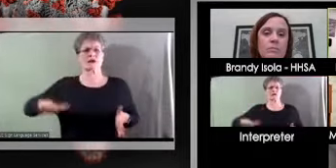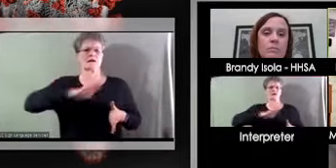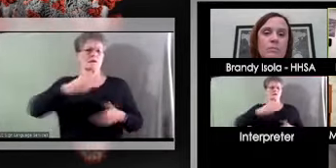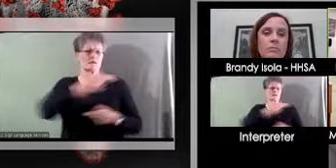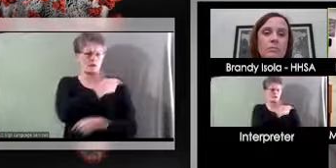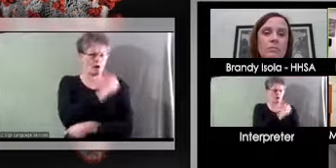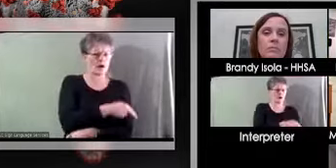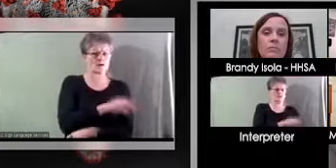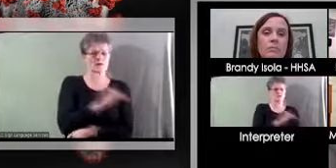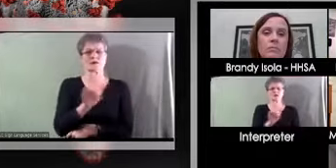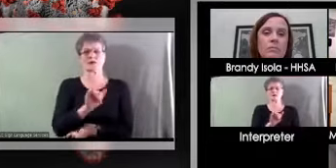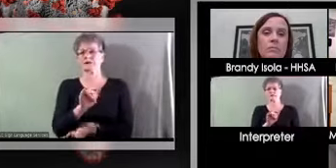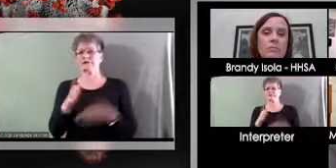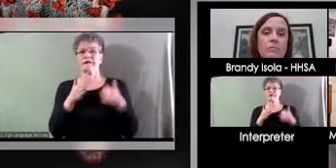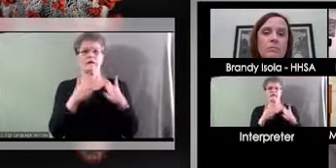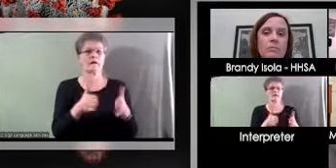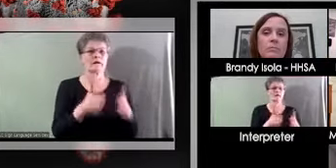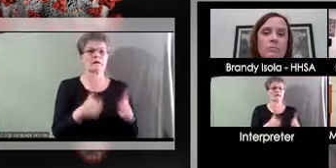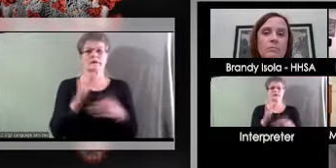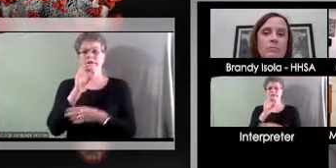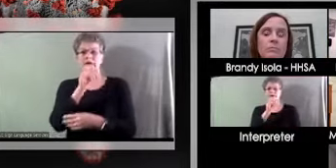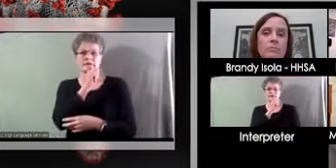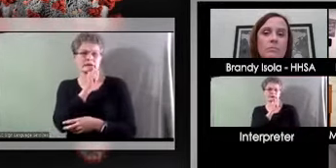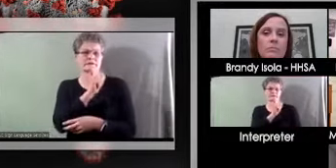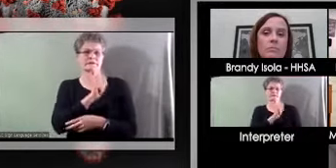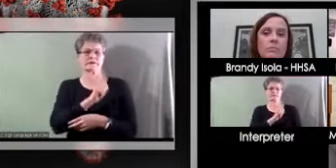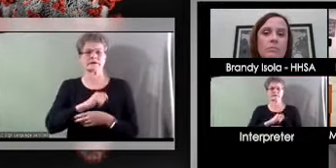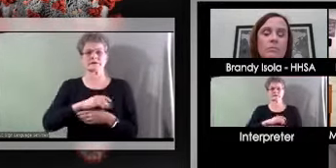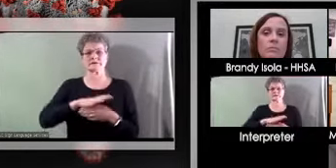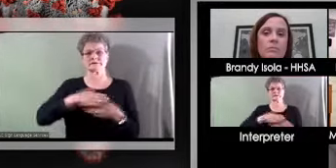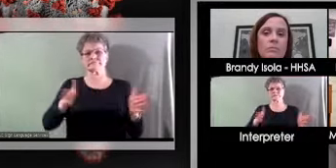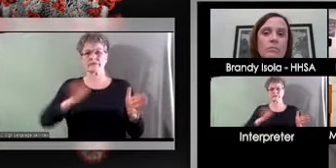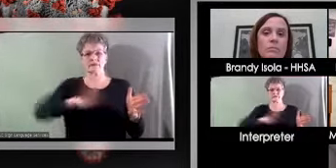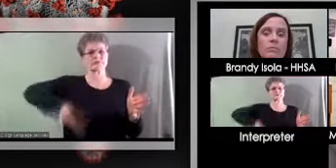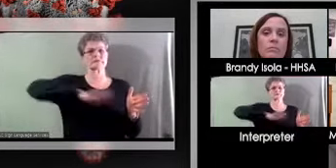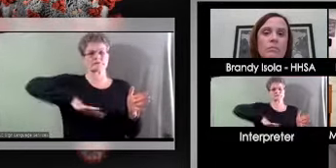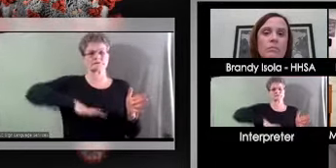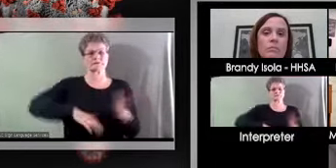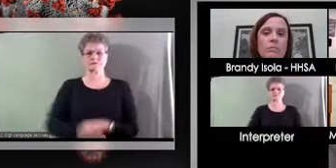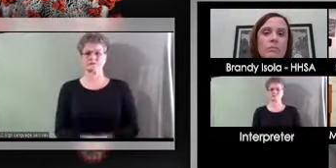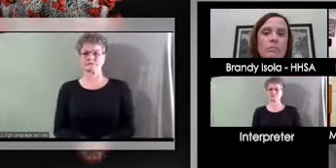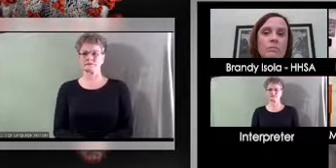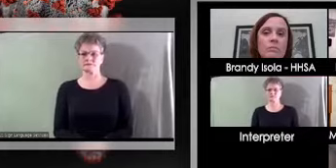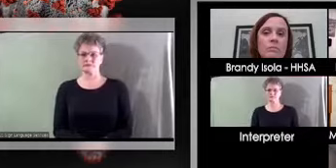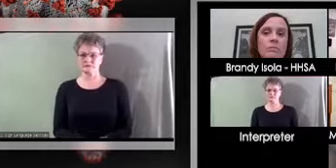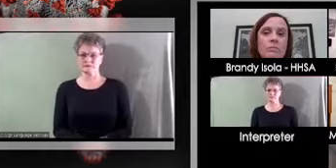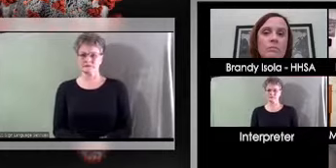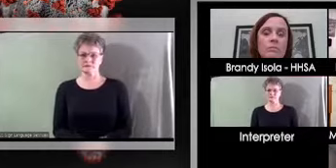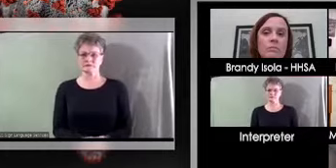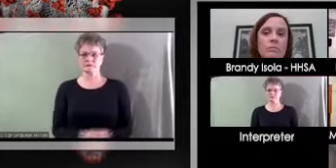(Mayer's) I'll take that first if you'd like. So in our facility we have closed at this